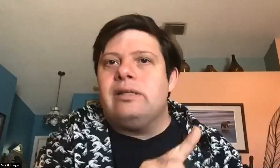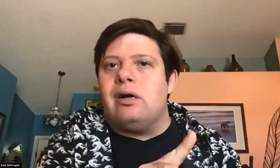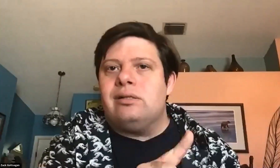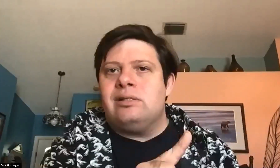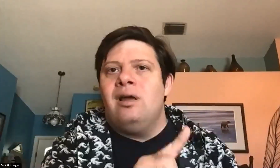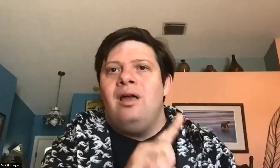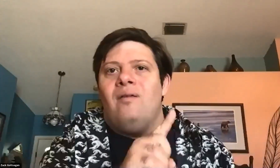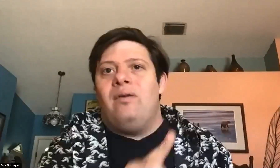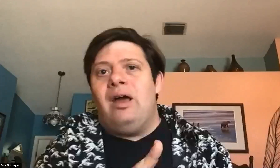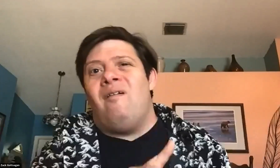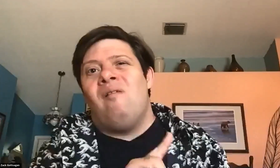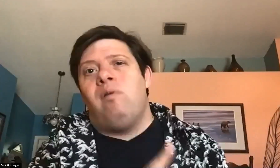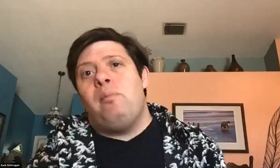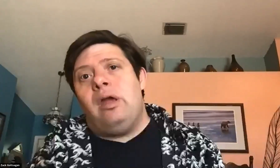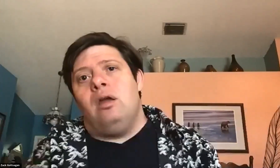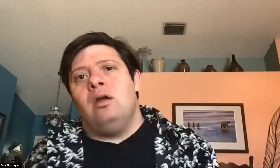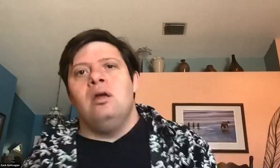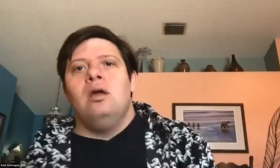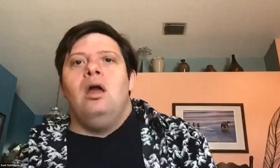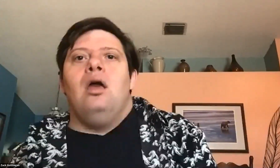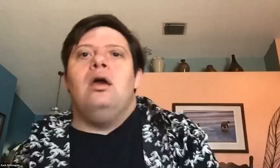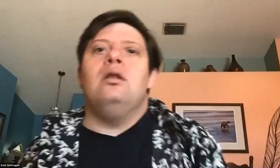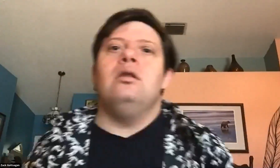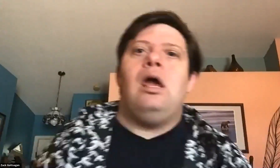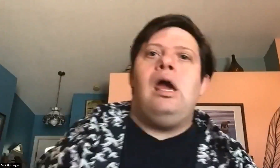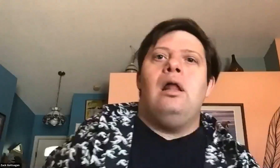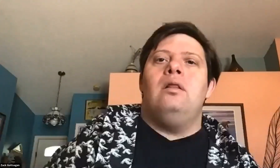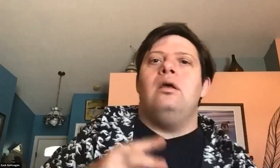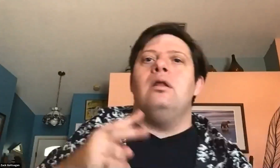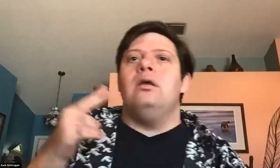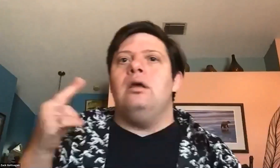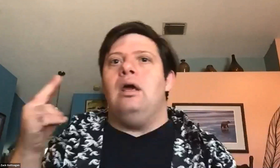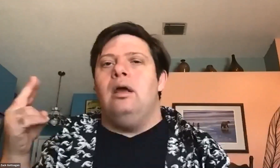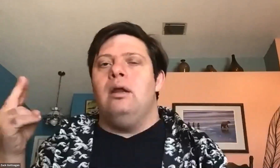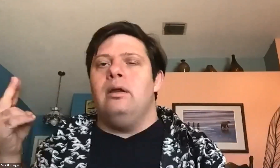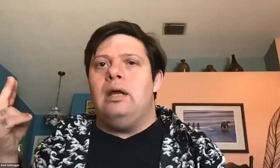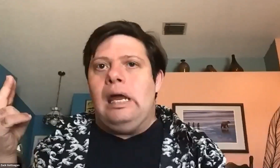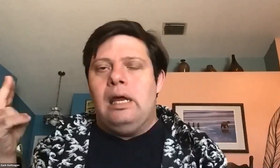only one